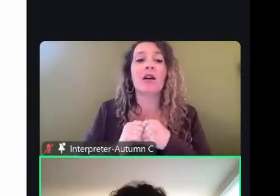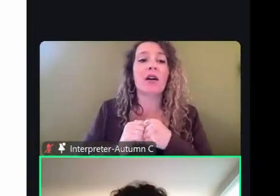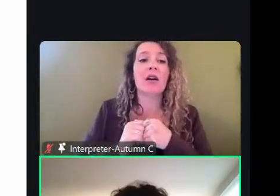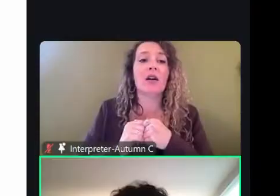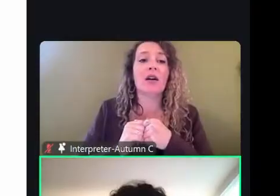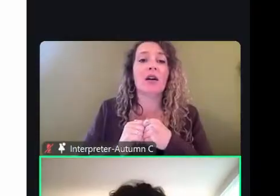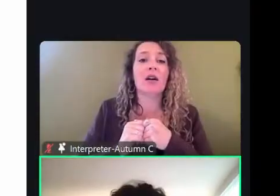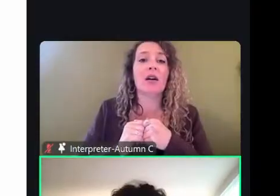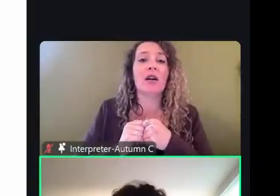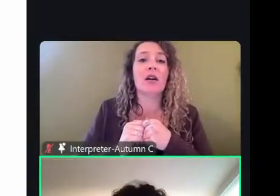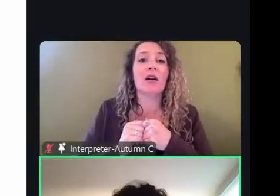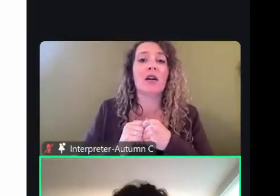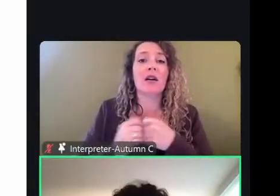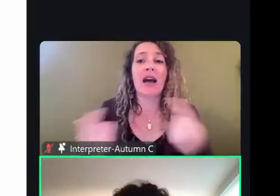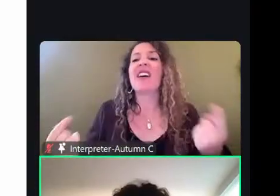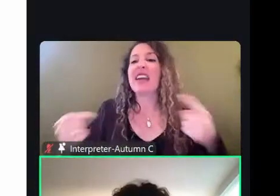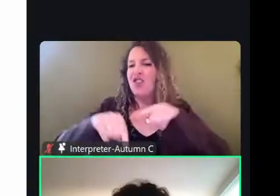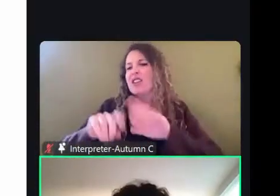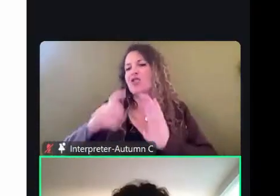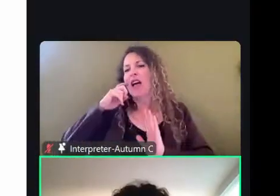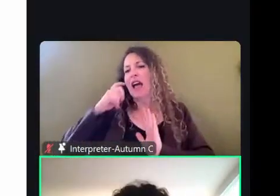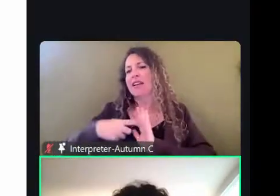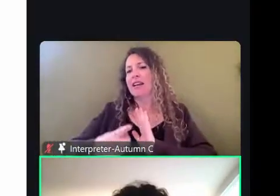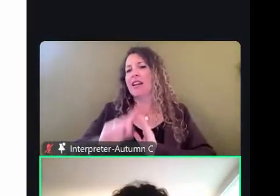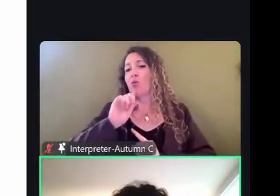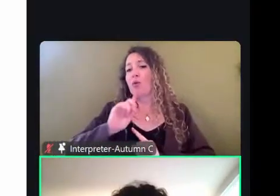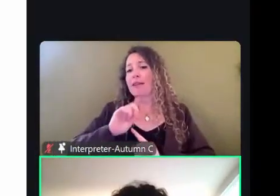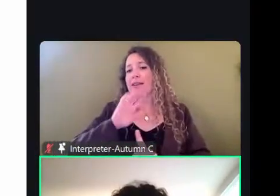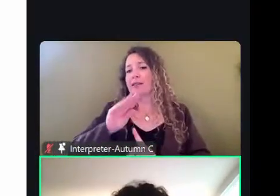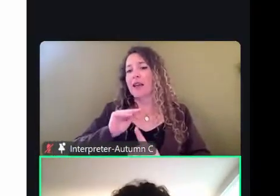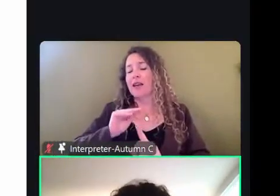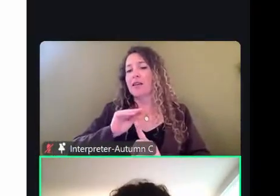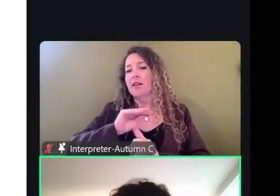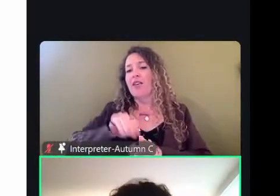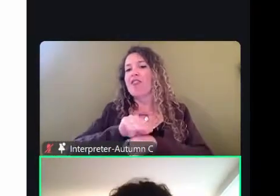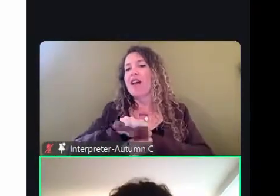have an intersectional identity that's affecting other aspects of their